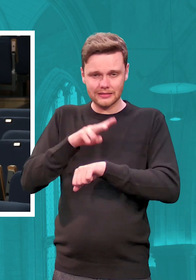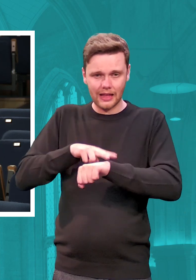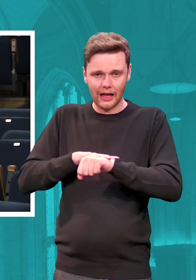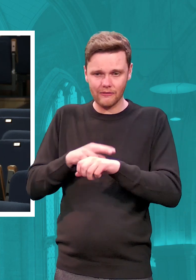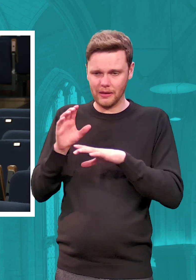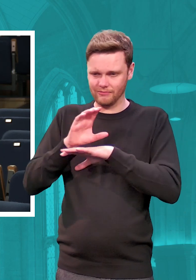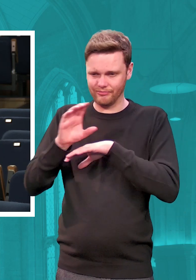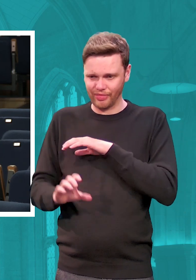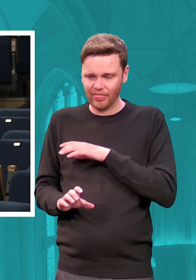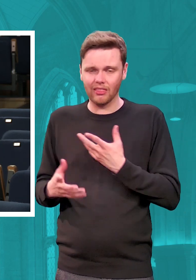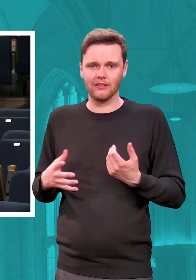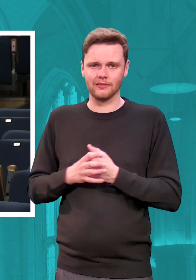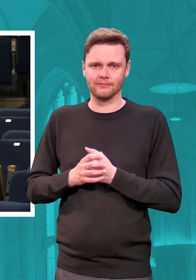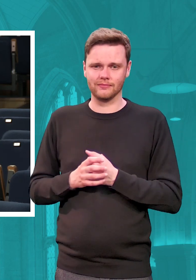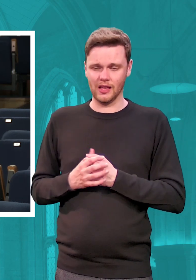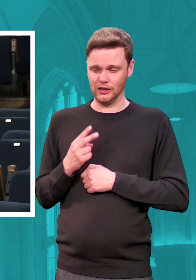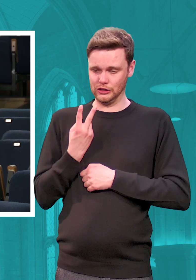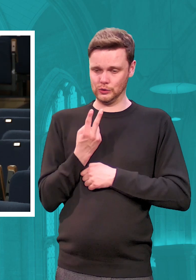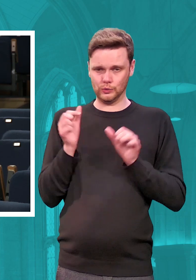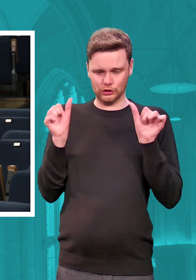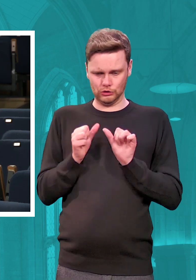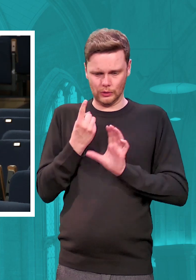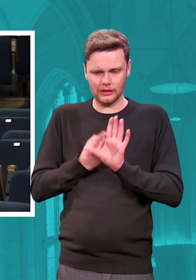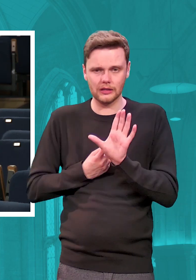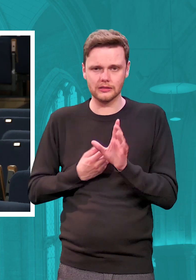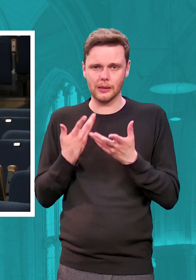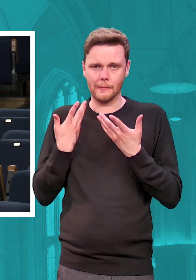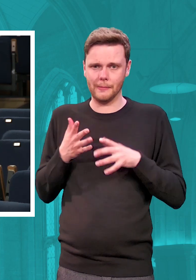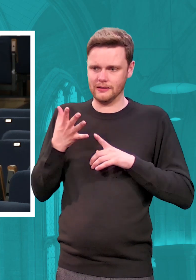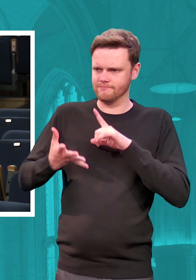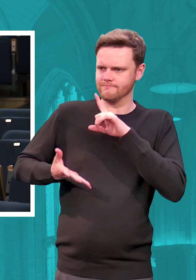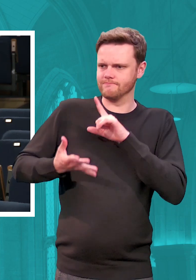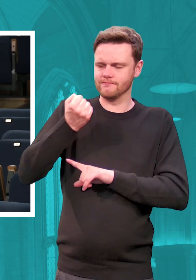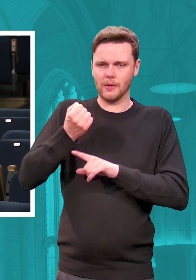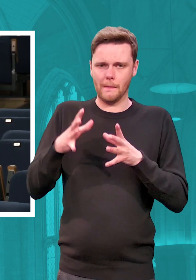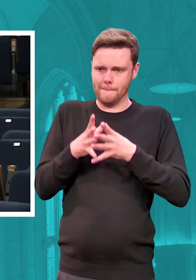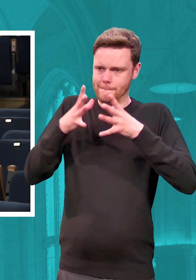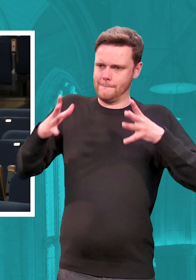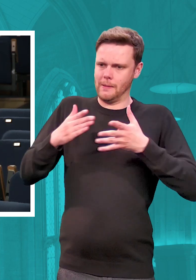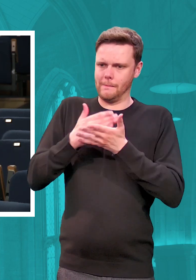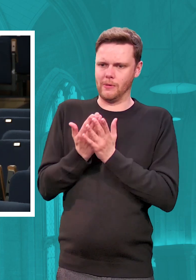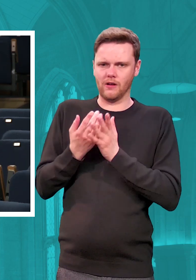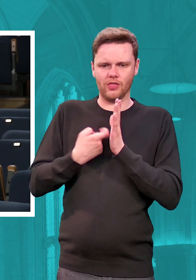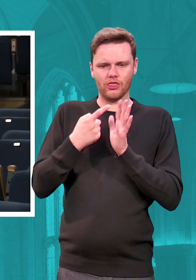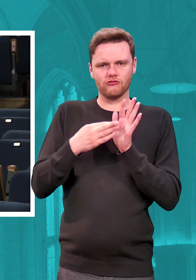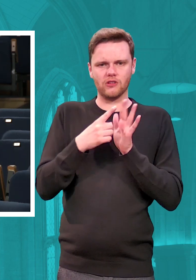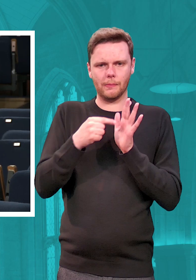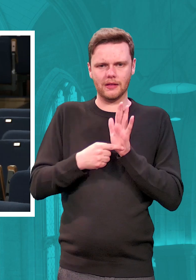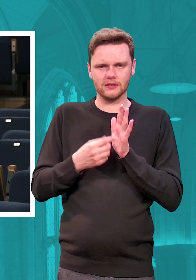In two short years, we have fulfilled a major part of the remit given to us by the Special Commission.